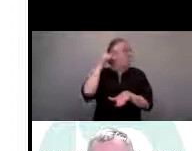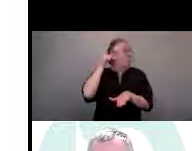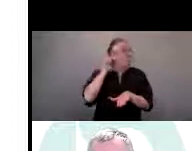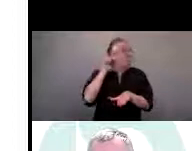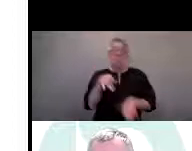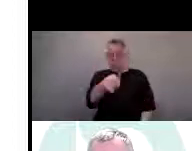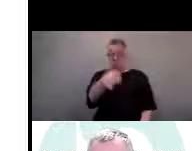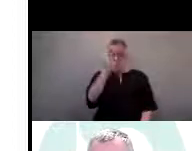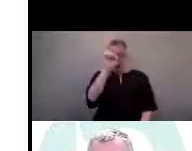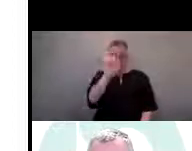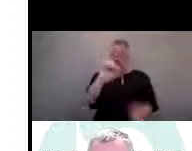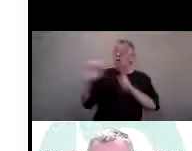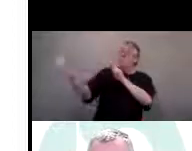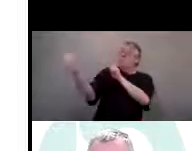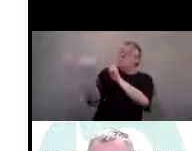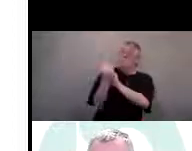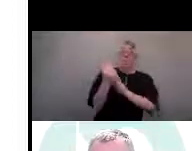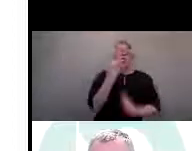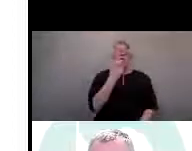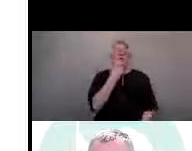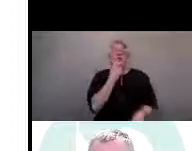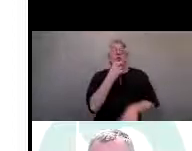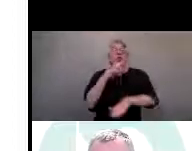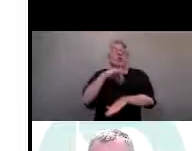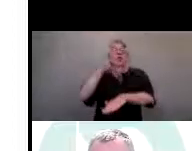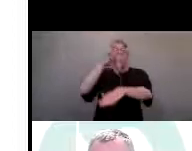minimally invasive surgical techniques, during the meeting